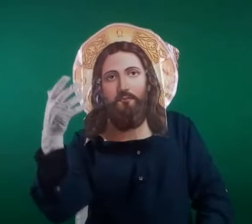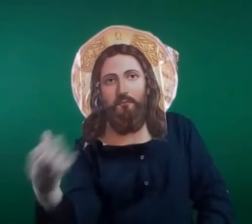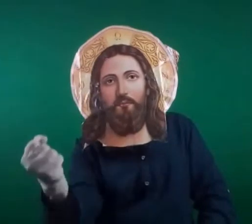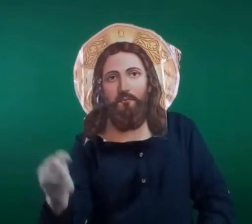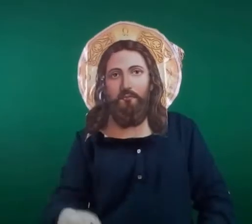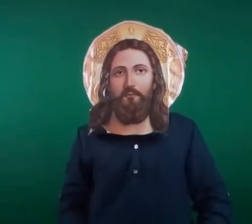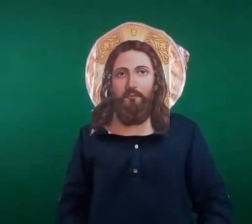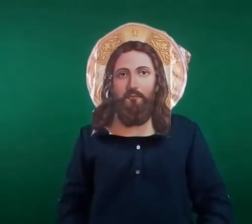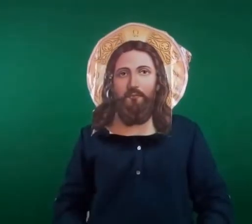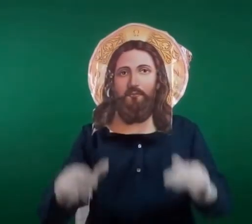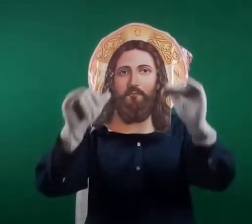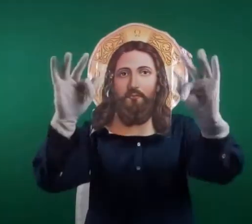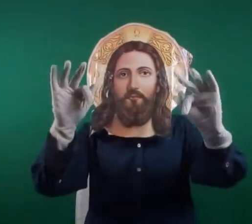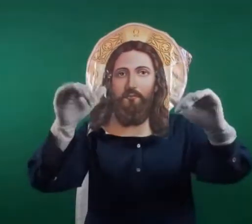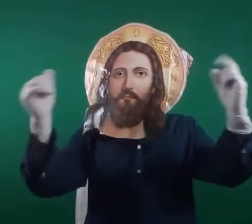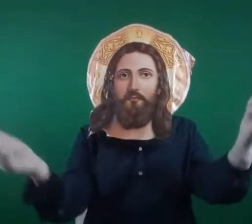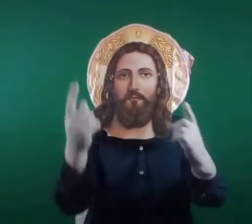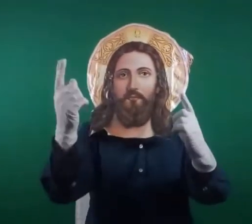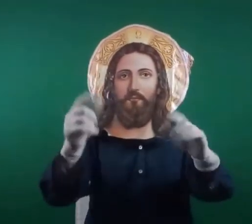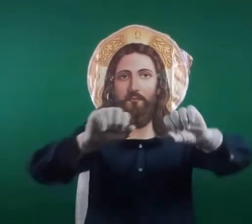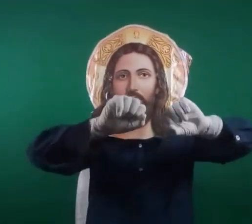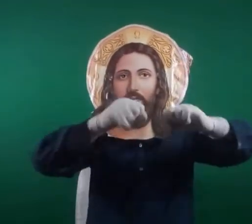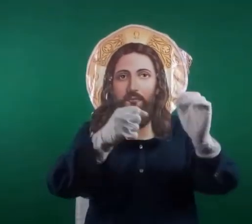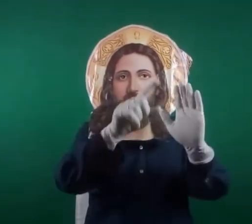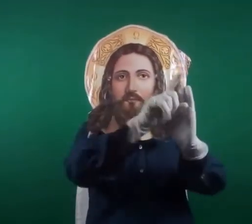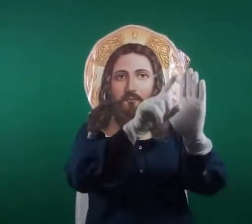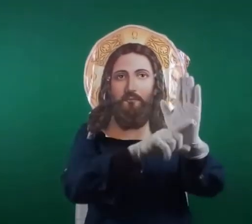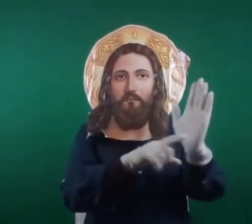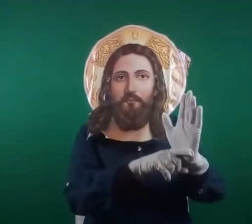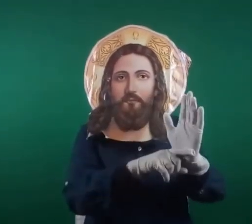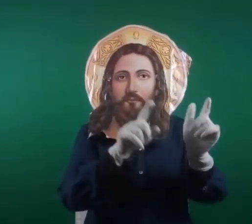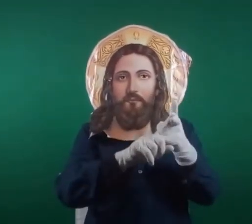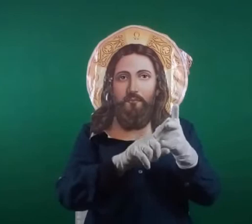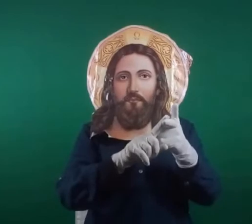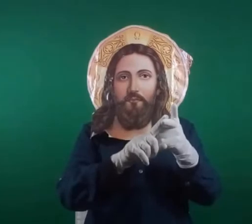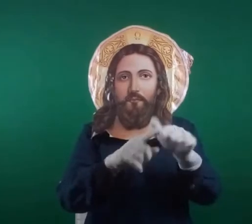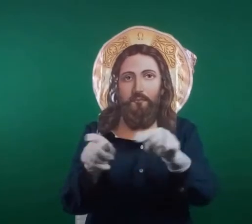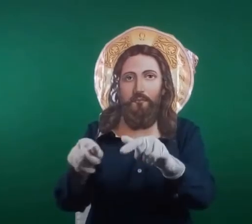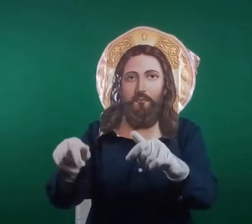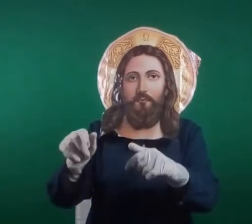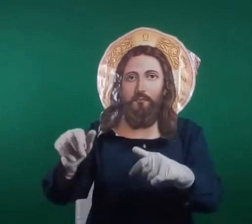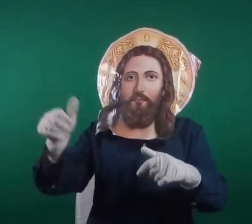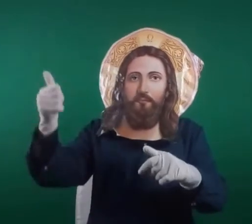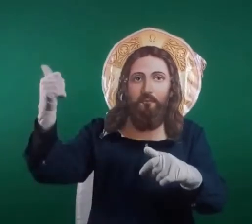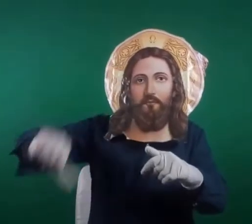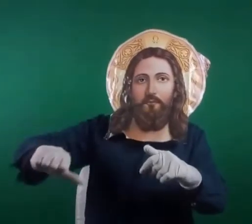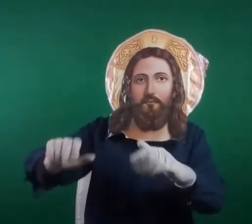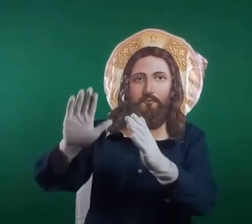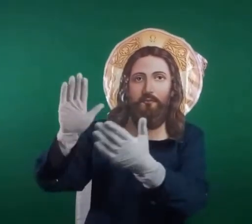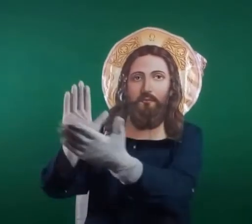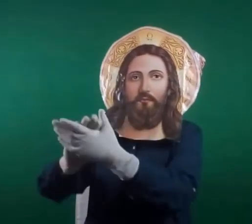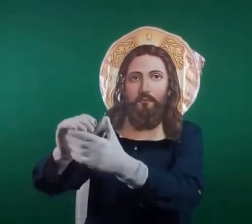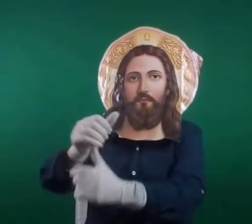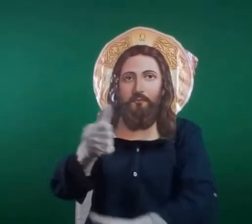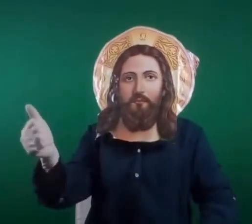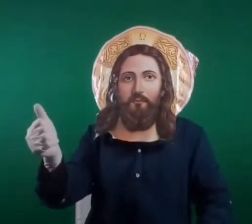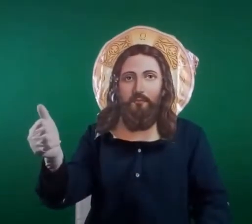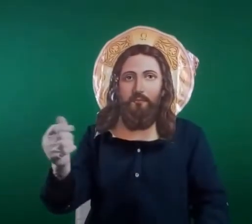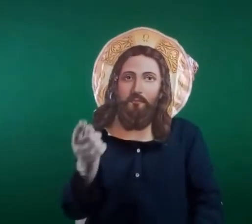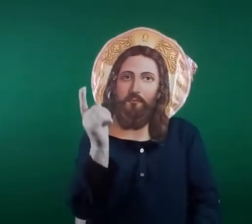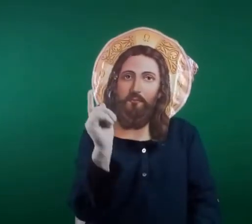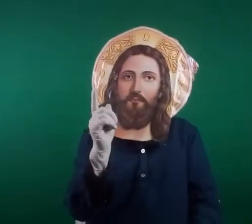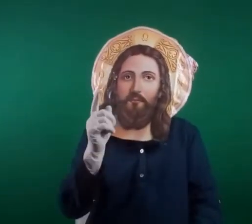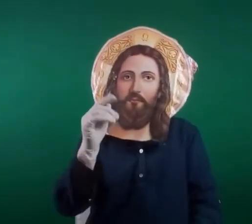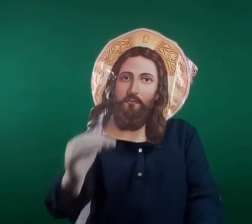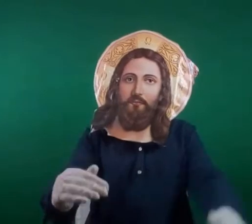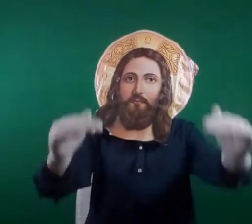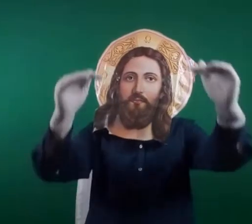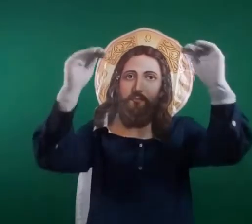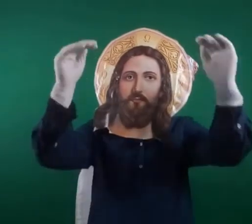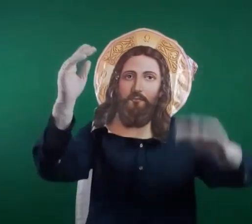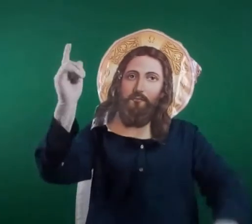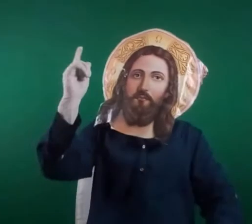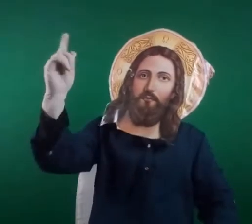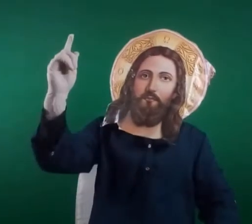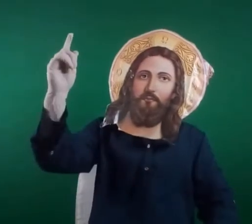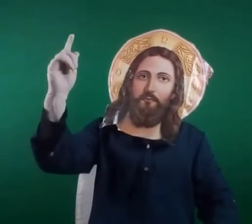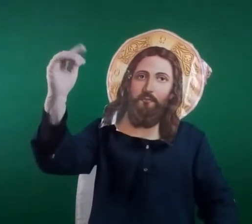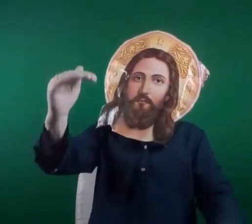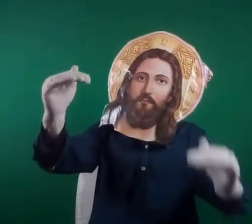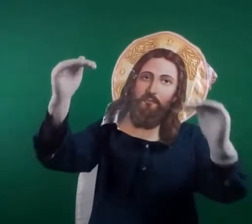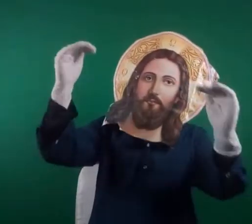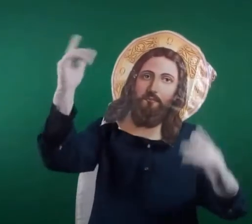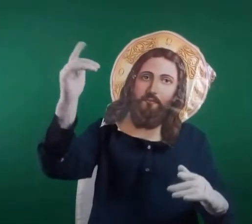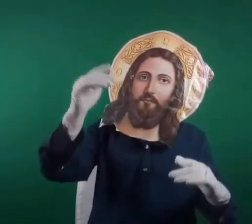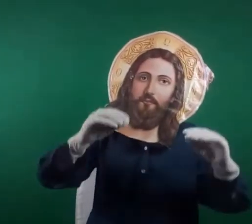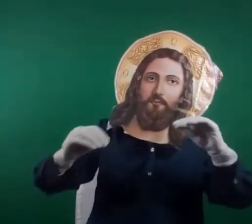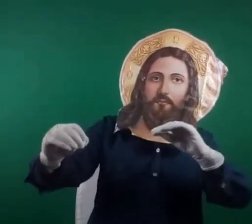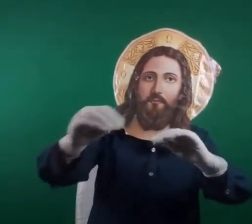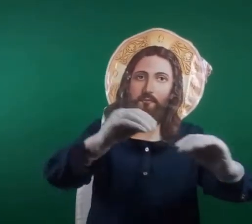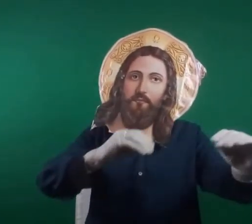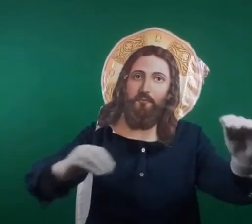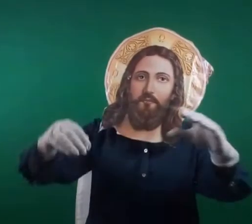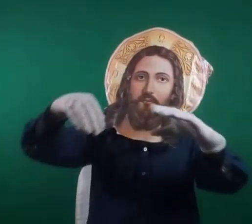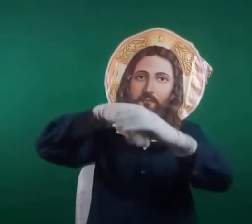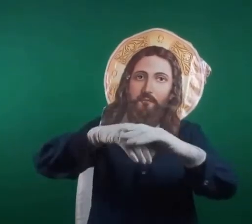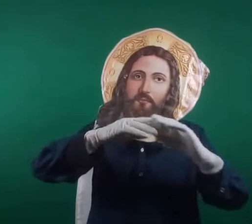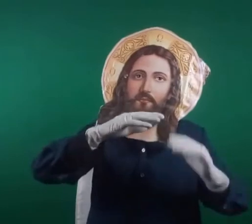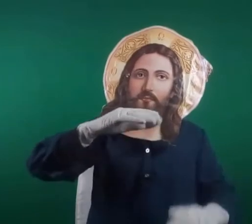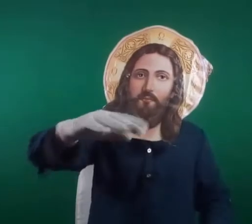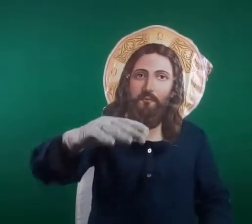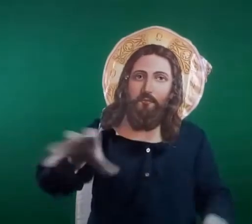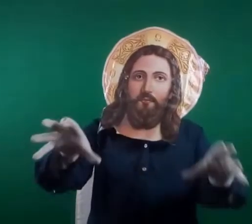If anyone disobeys the law to the extent they endanger others I say this, the most high God the god who moves in water shall allow no more excuses